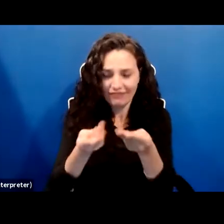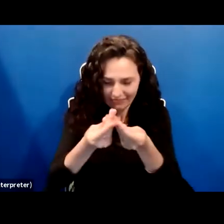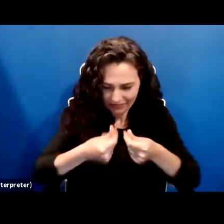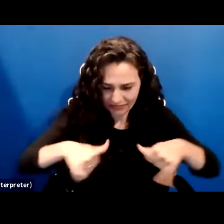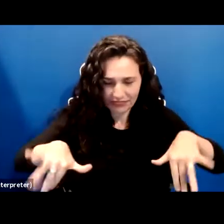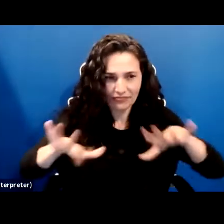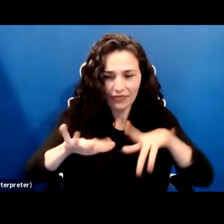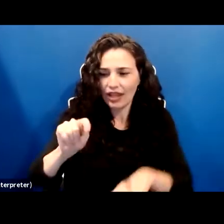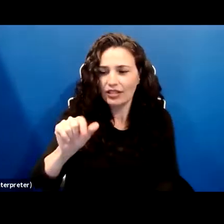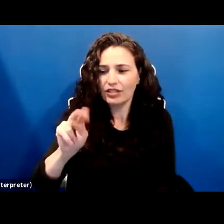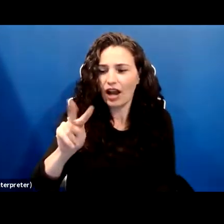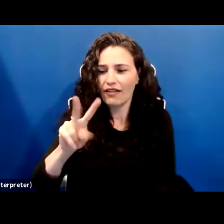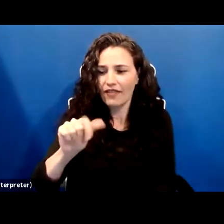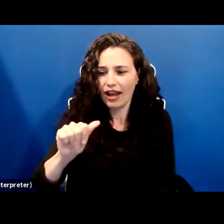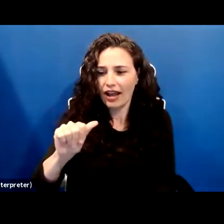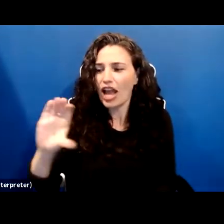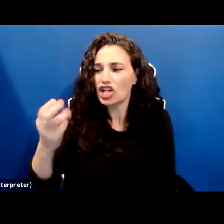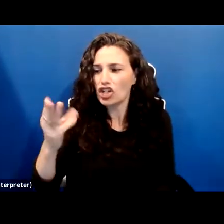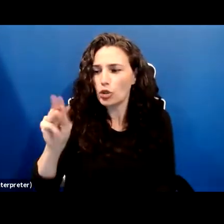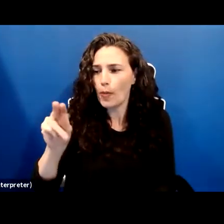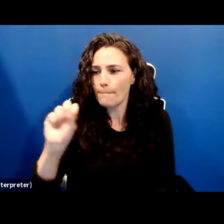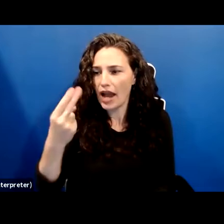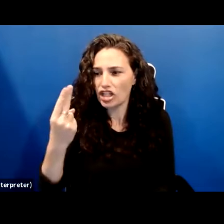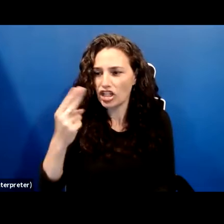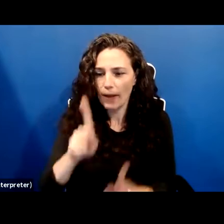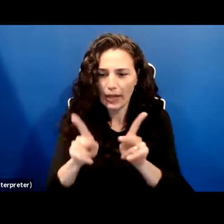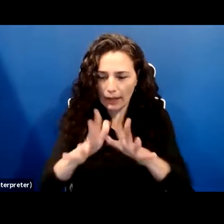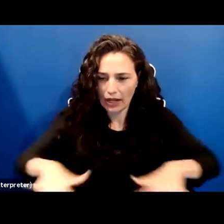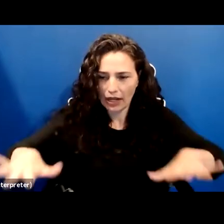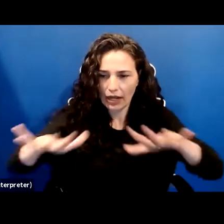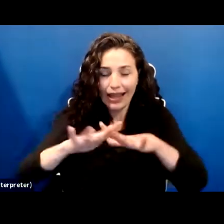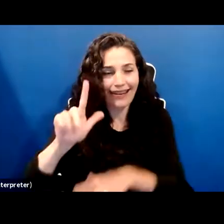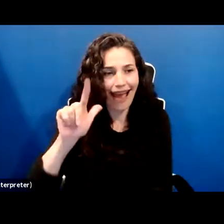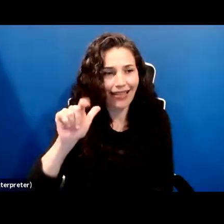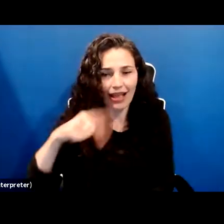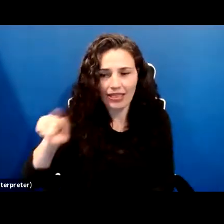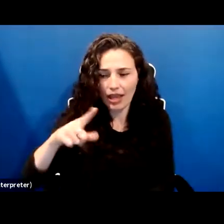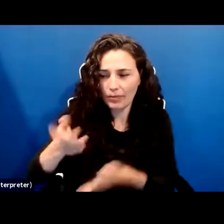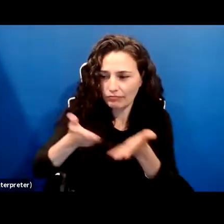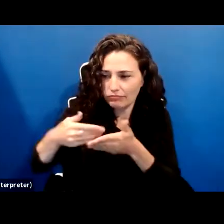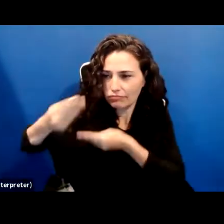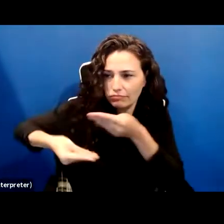of the Tongva and Chumash people in Los Angeles. They have been stewards of this land for generations,